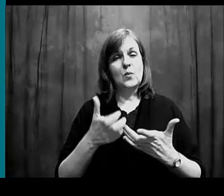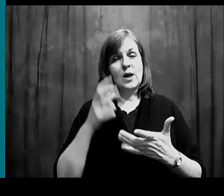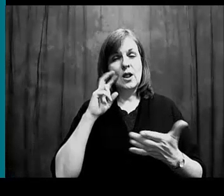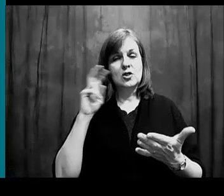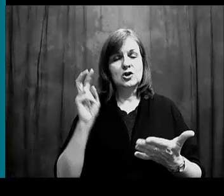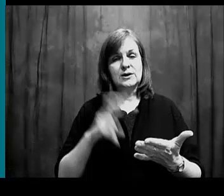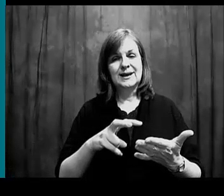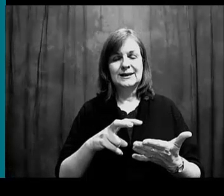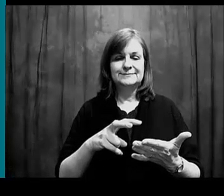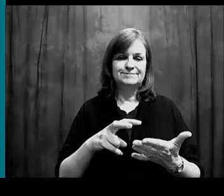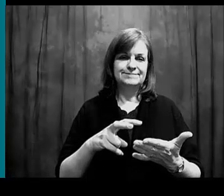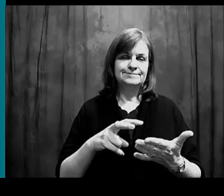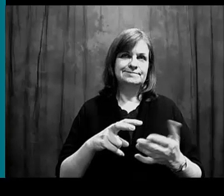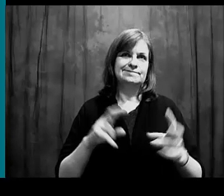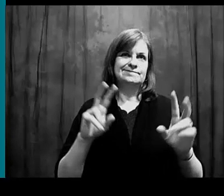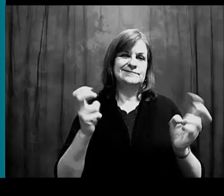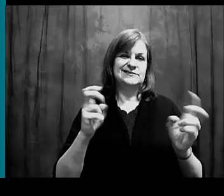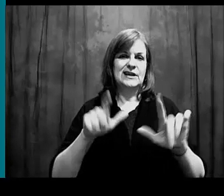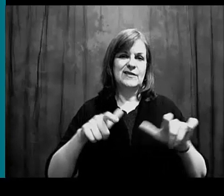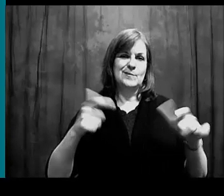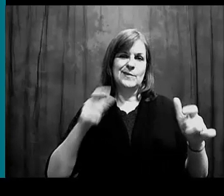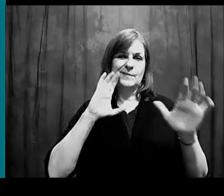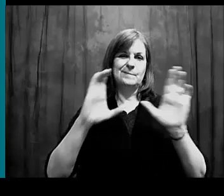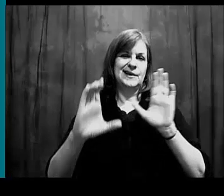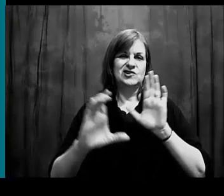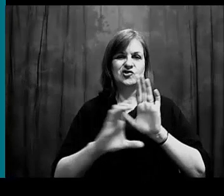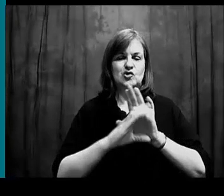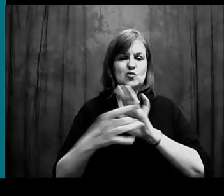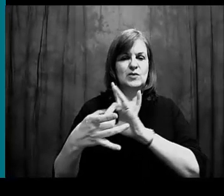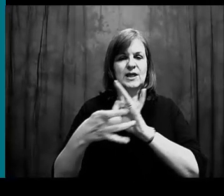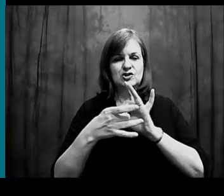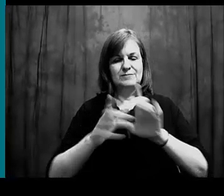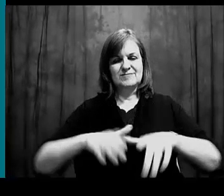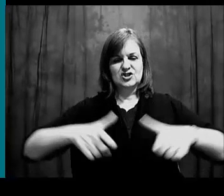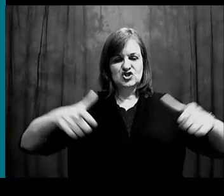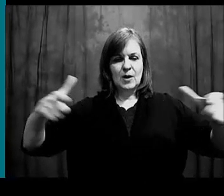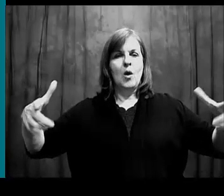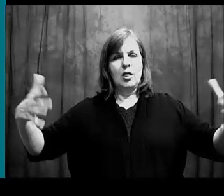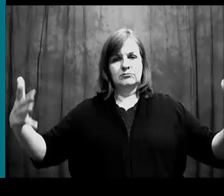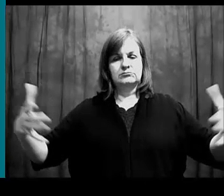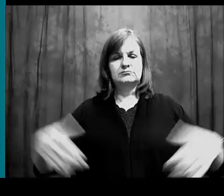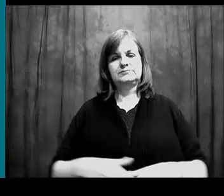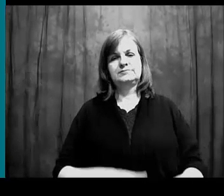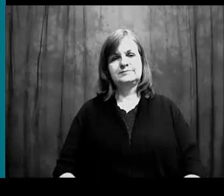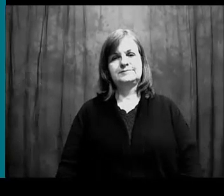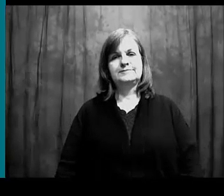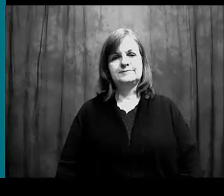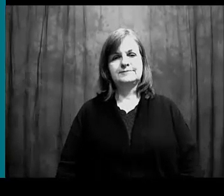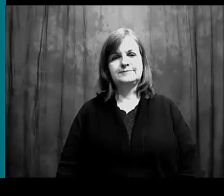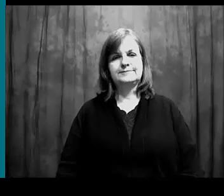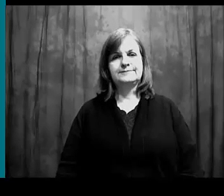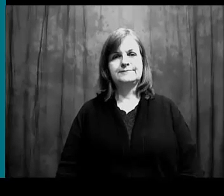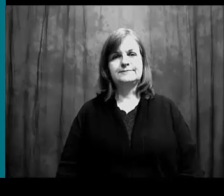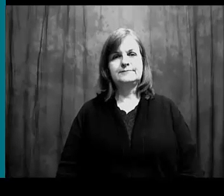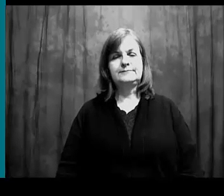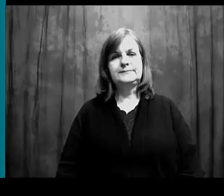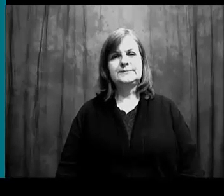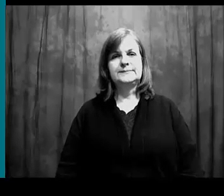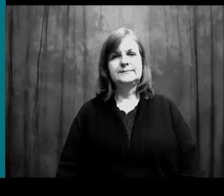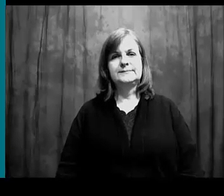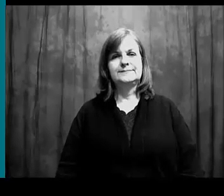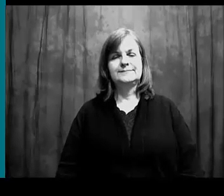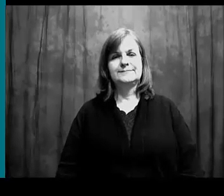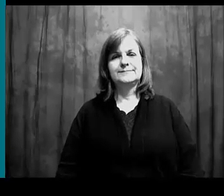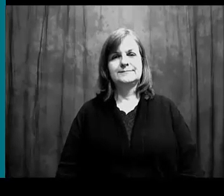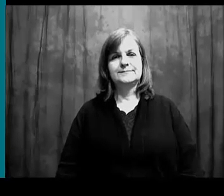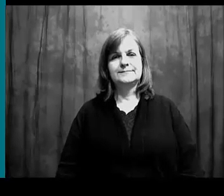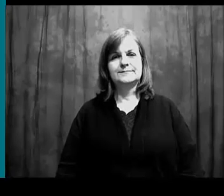and we want to look at kind of big picture relationships